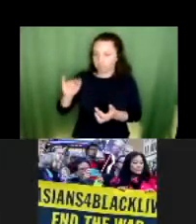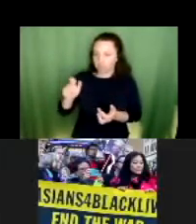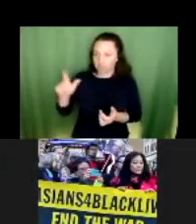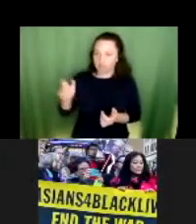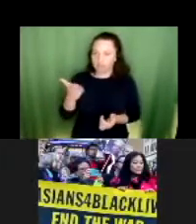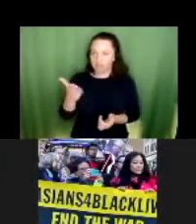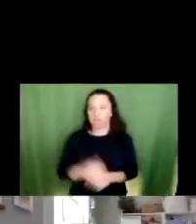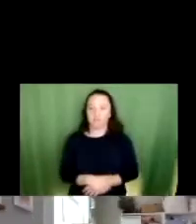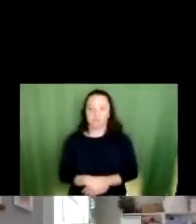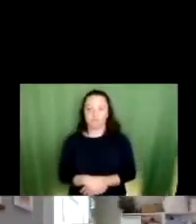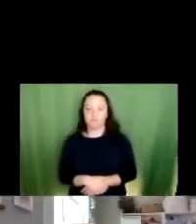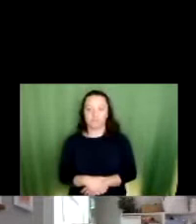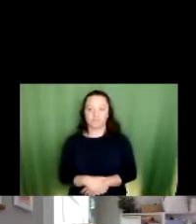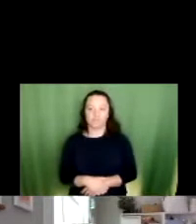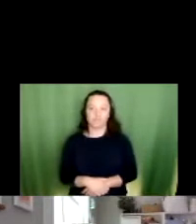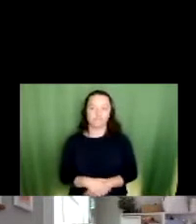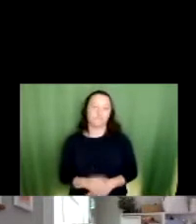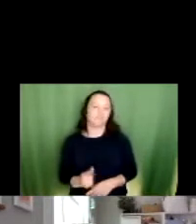Thank you, Kathy. Great to be here today.